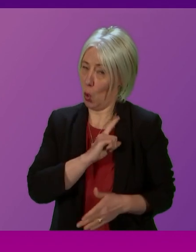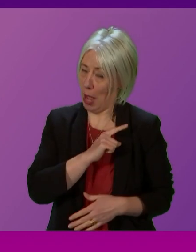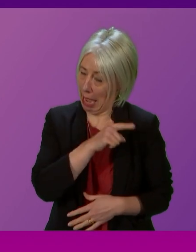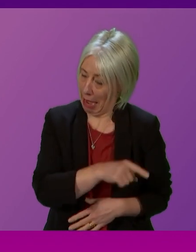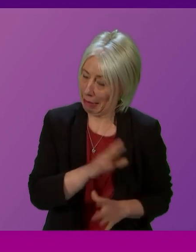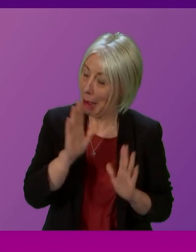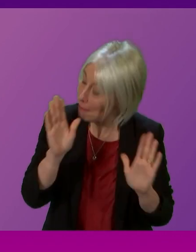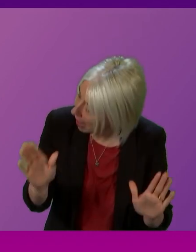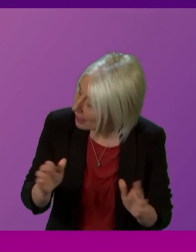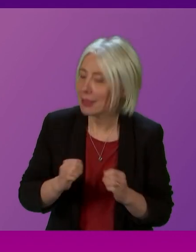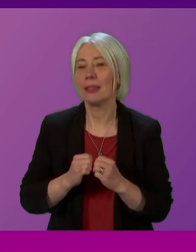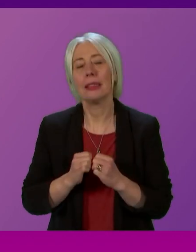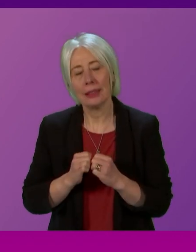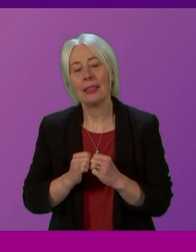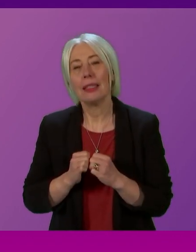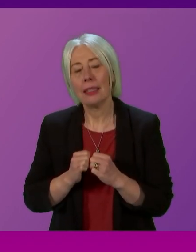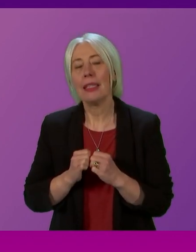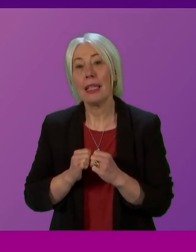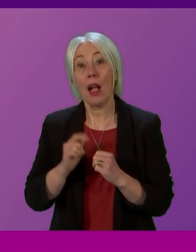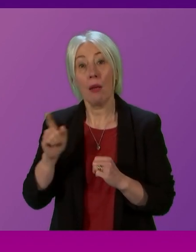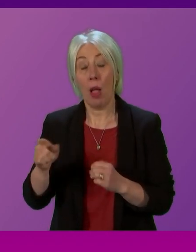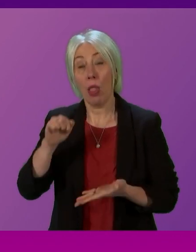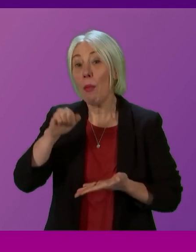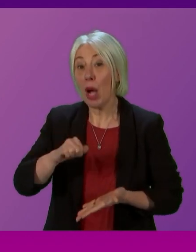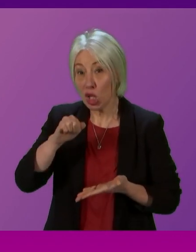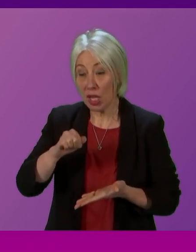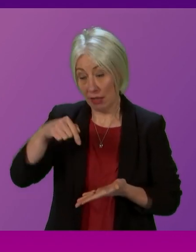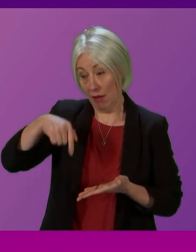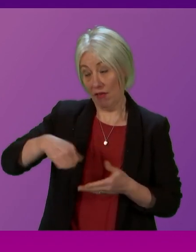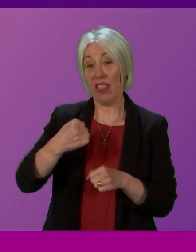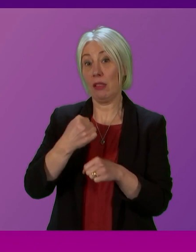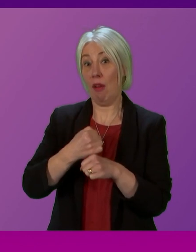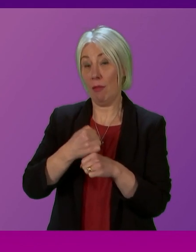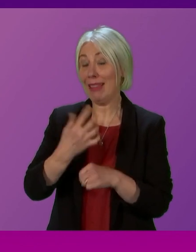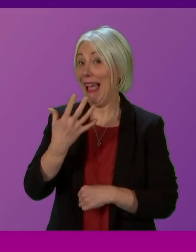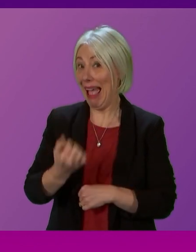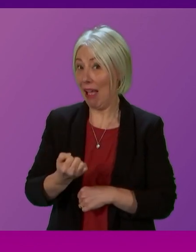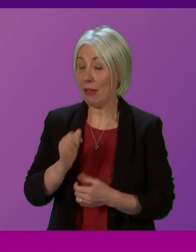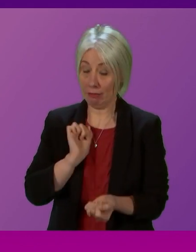The fact of the matter is that the budget that this Government works within is constrained